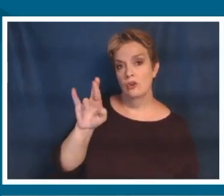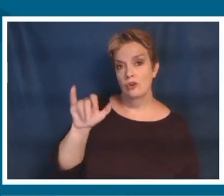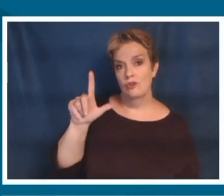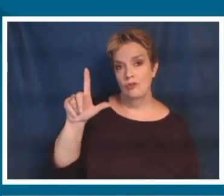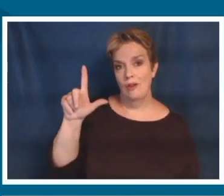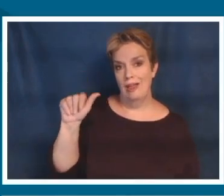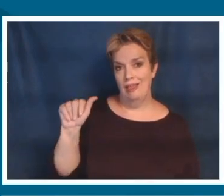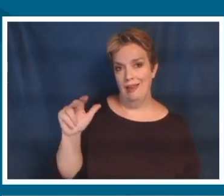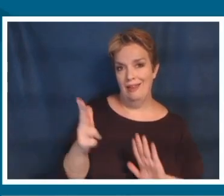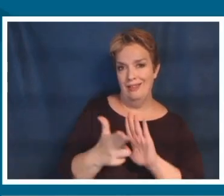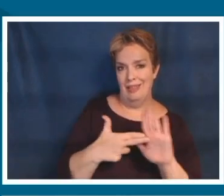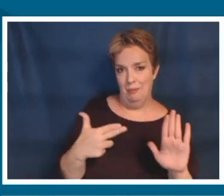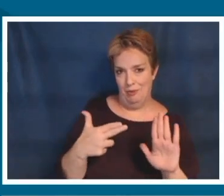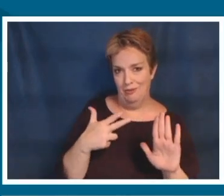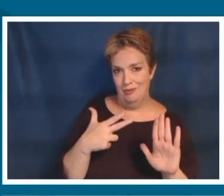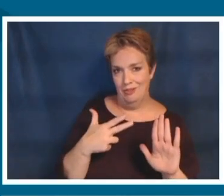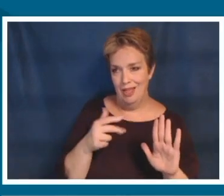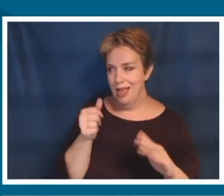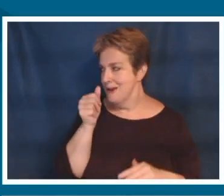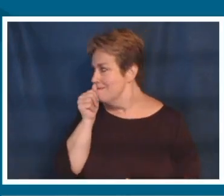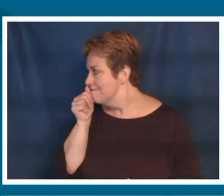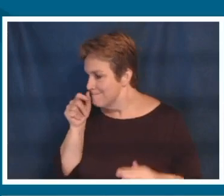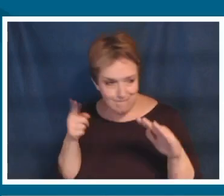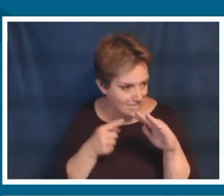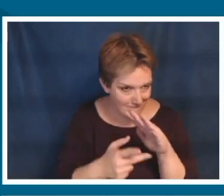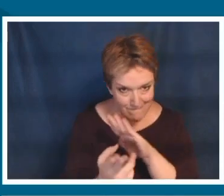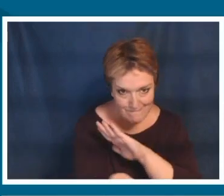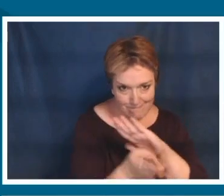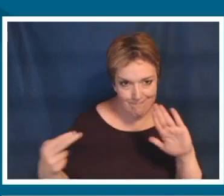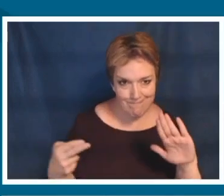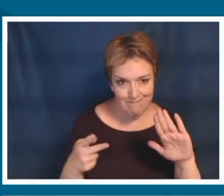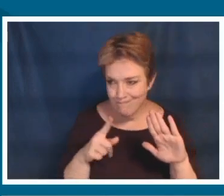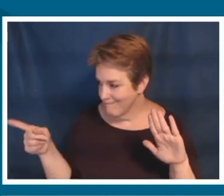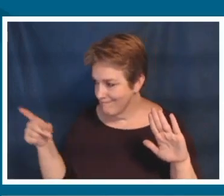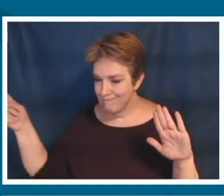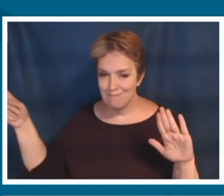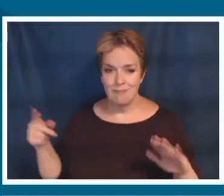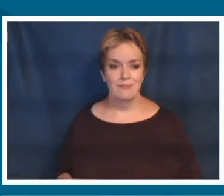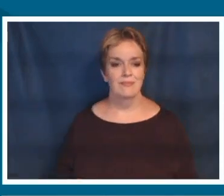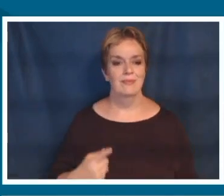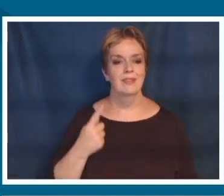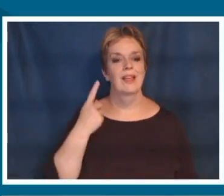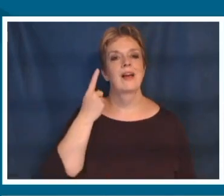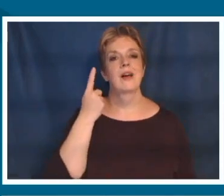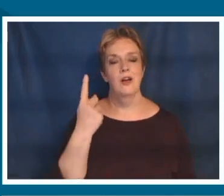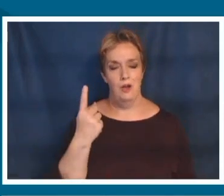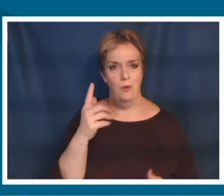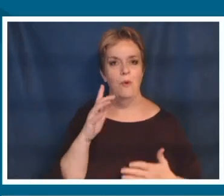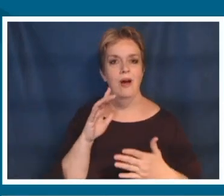this really is um where there's an artist um lily goodspeed in philadelphia